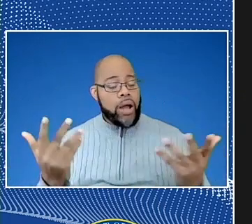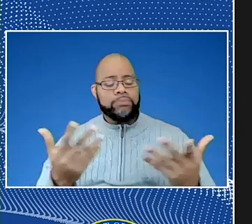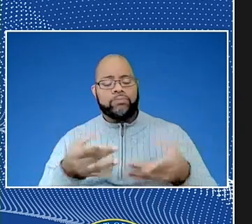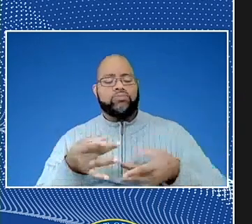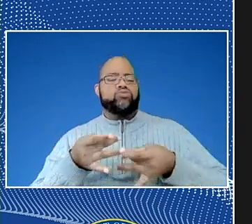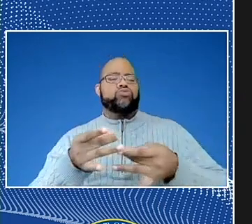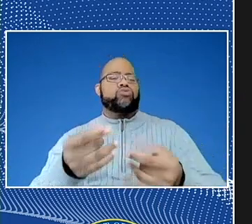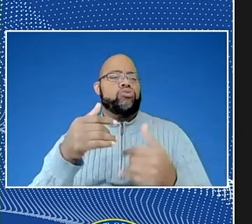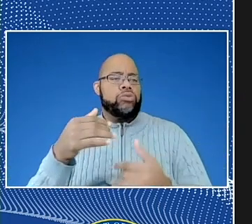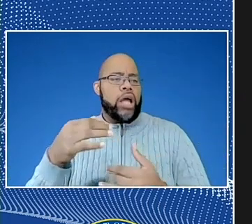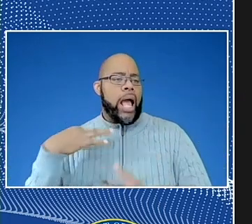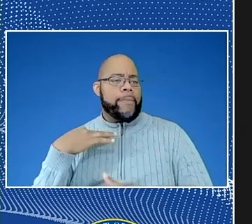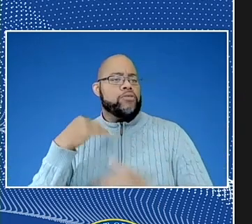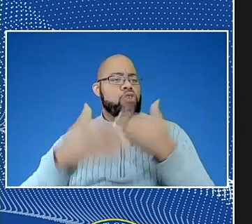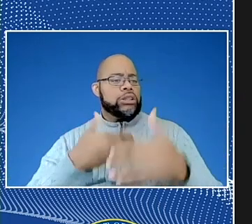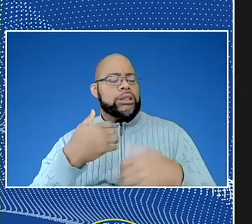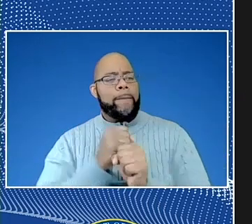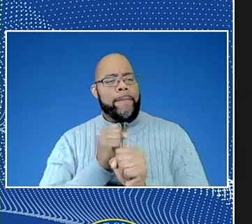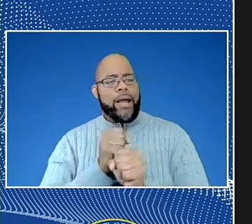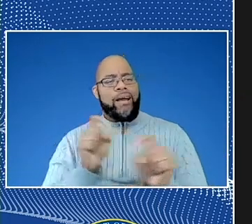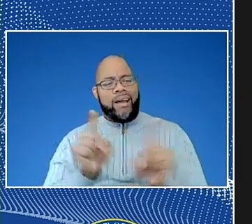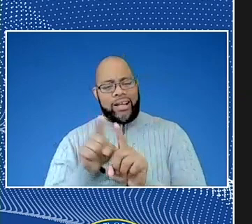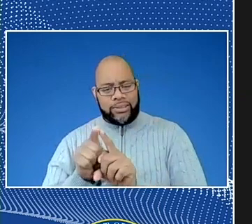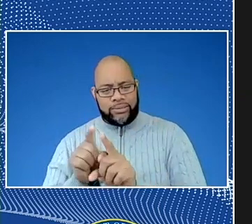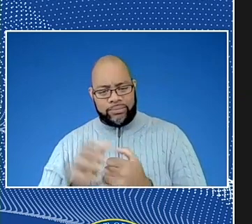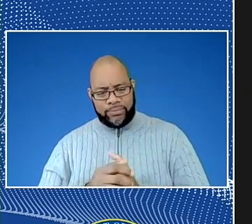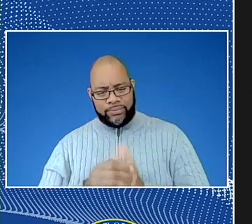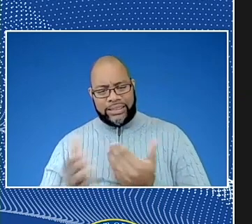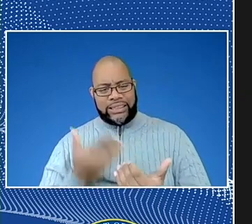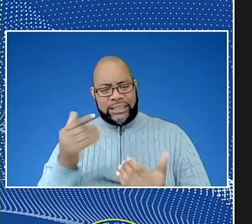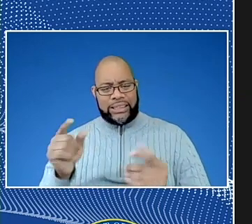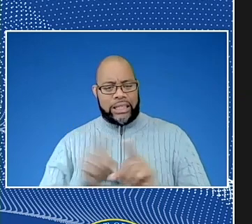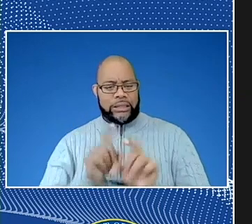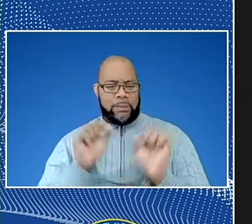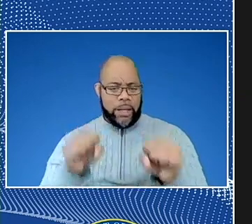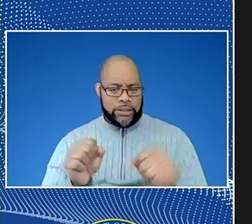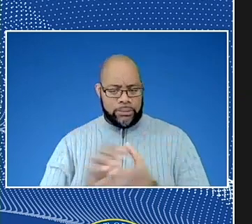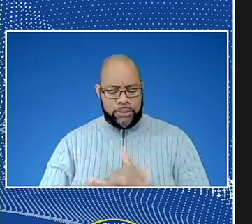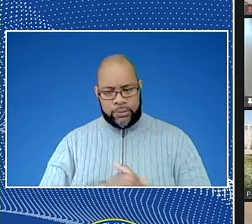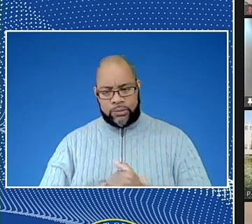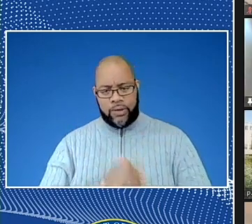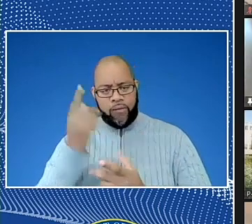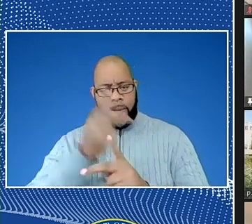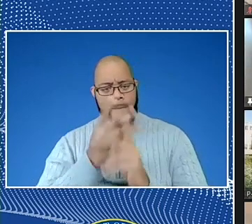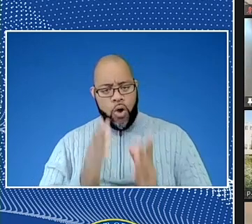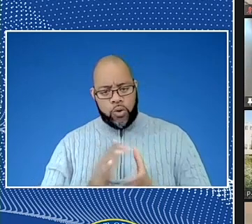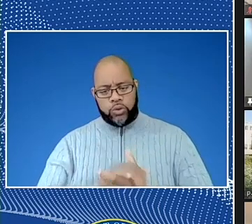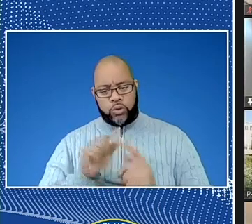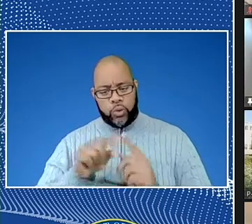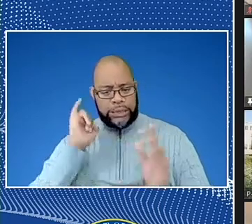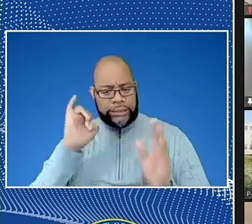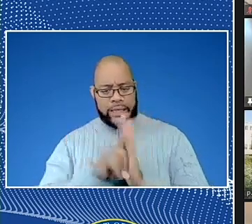process, to make it as easy as possible for borrowers to identify to us that they